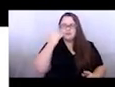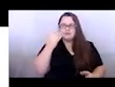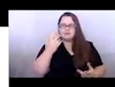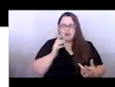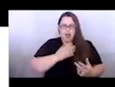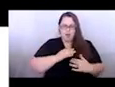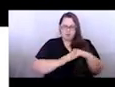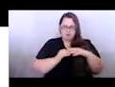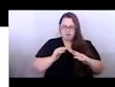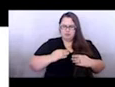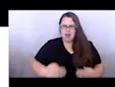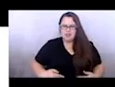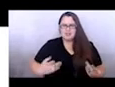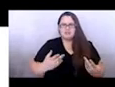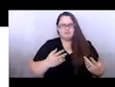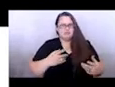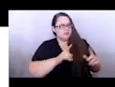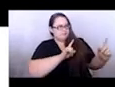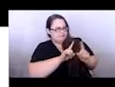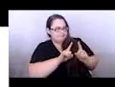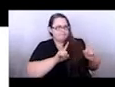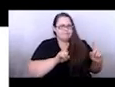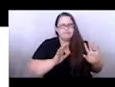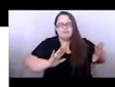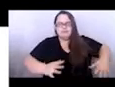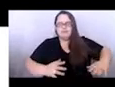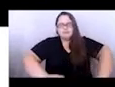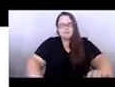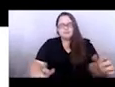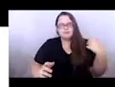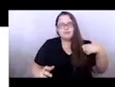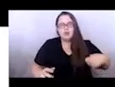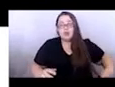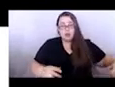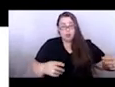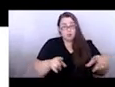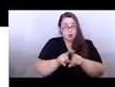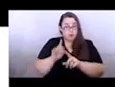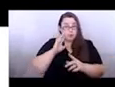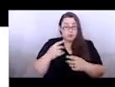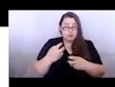there may be questions about setting physical boundaries on campus, especially when students return on campus.